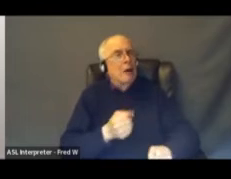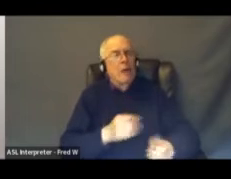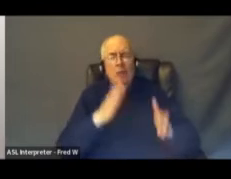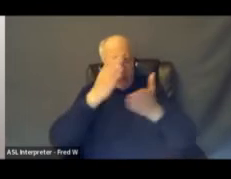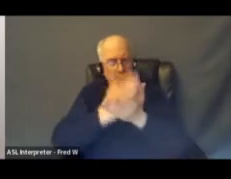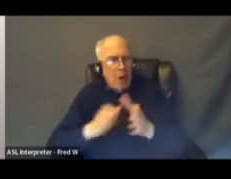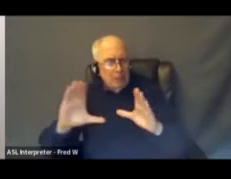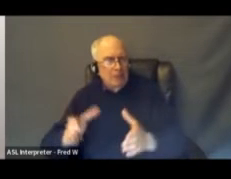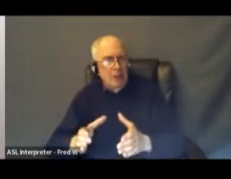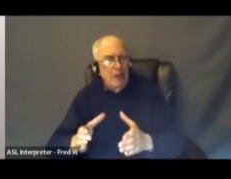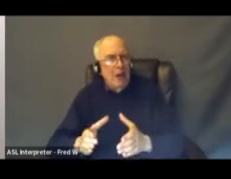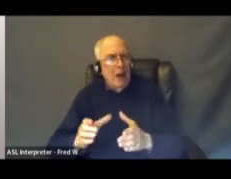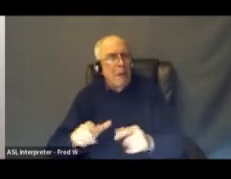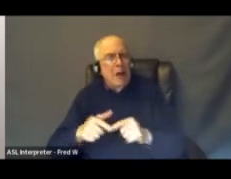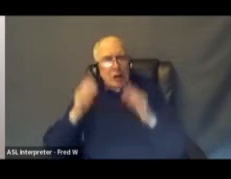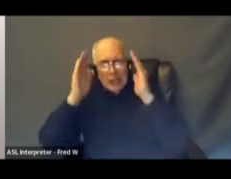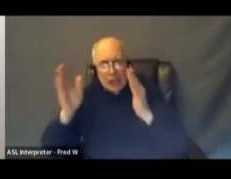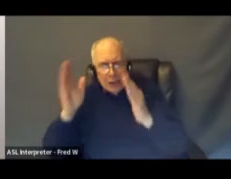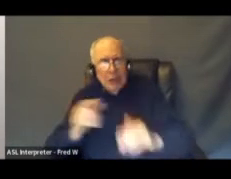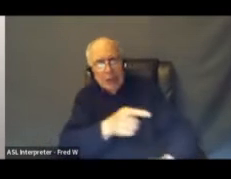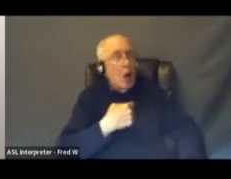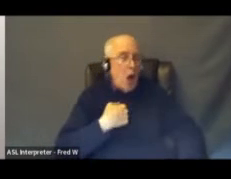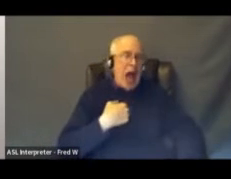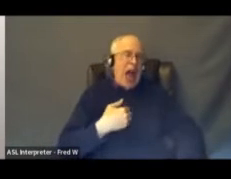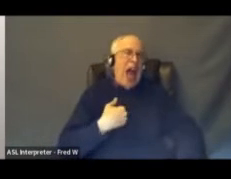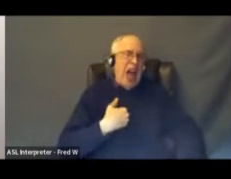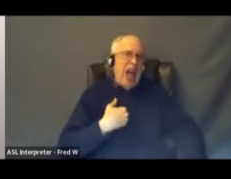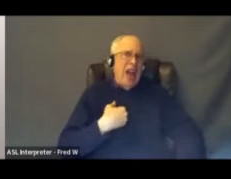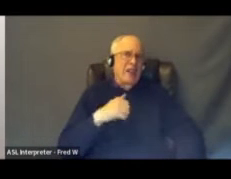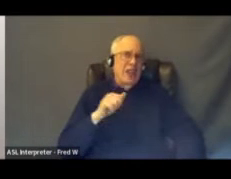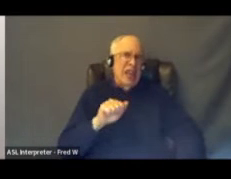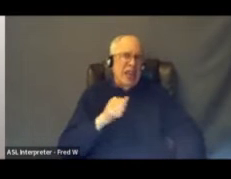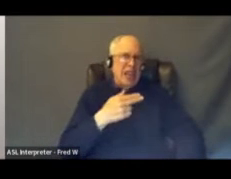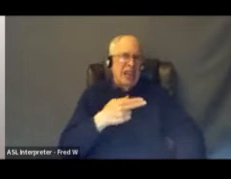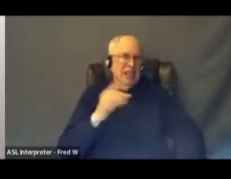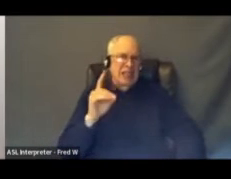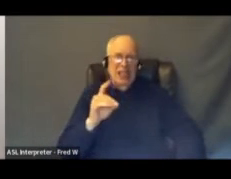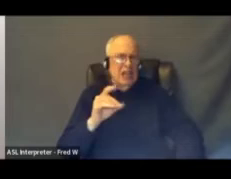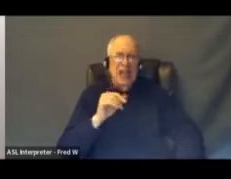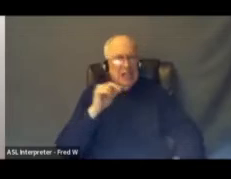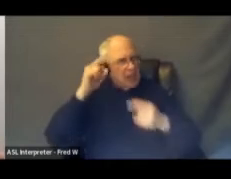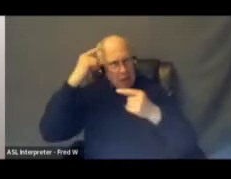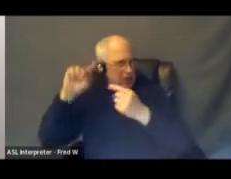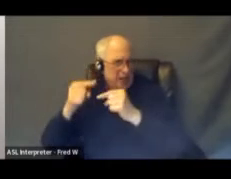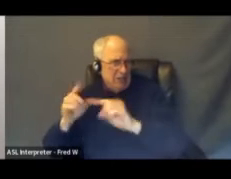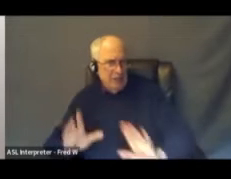they'll say like, well, I also have ADHD. So I don't think it's brain injury, you know, very similar to the OSU. Hey, you